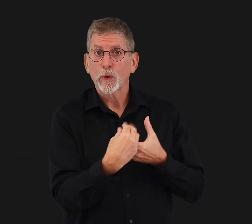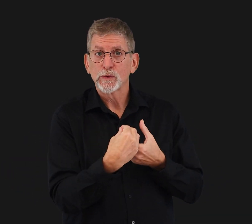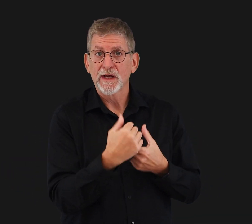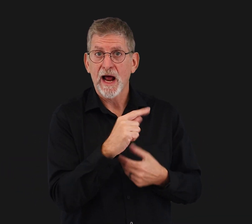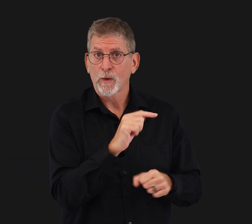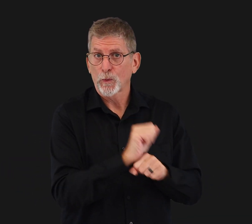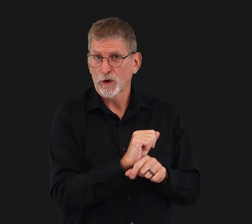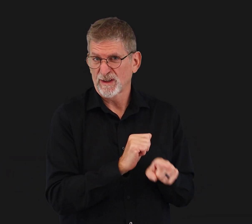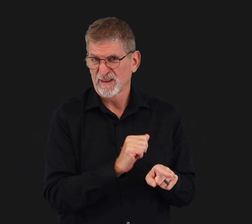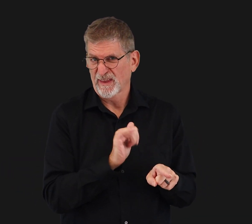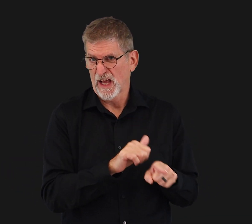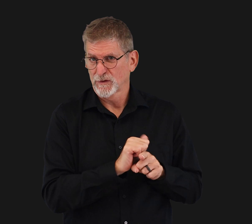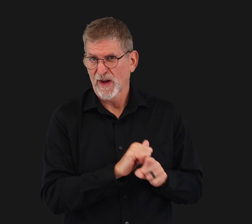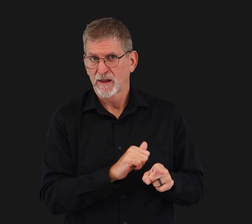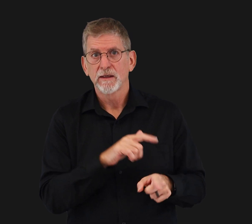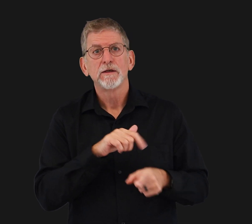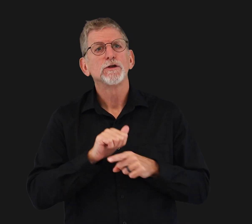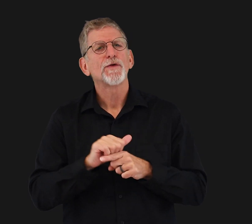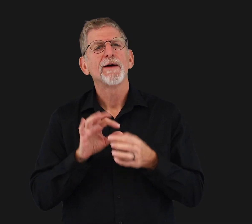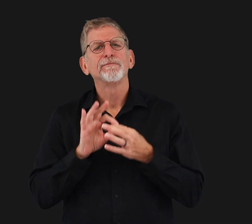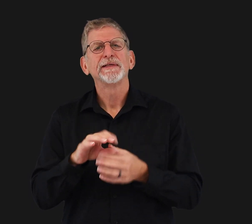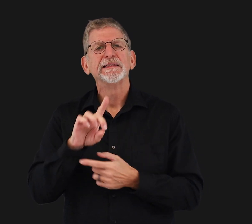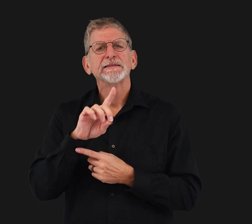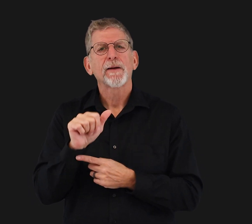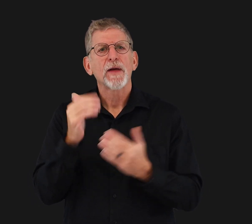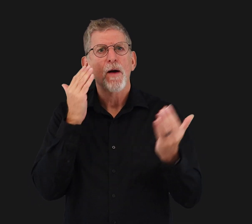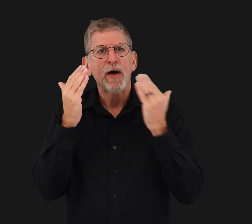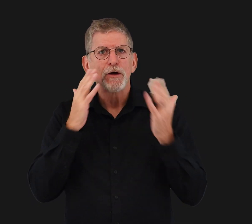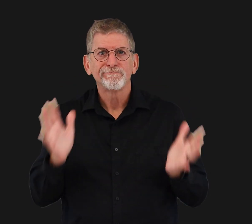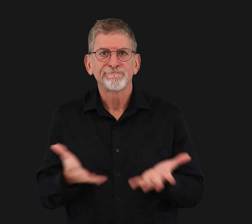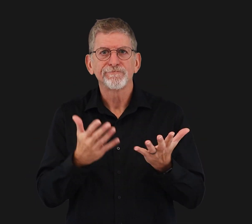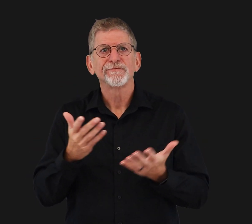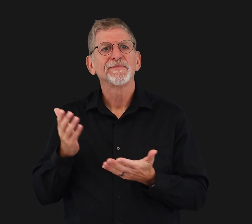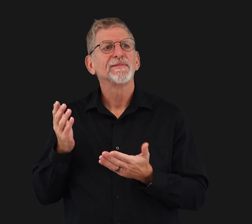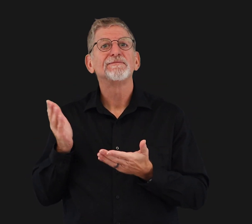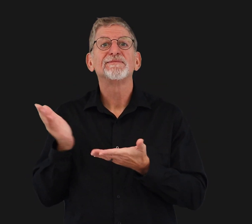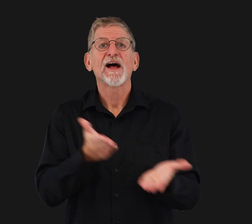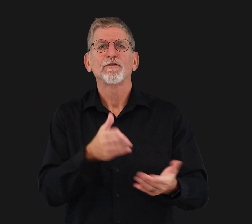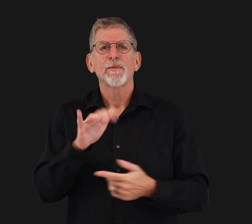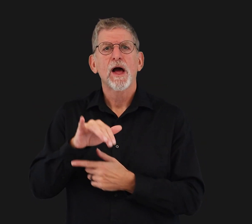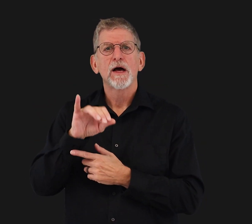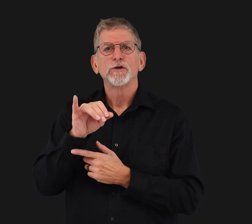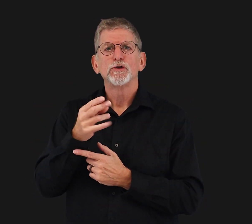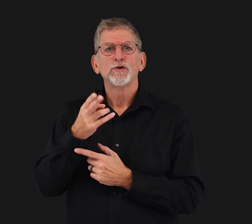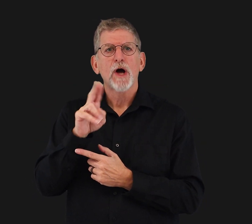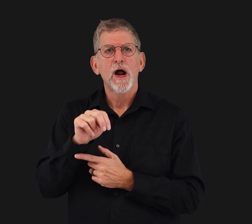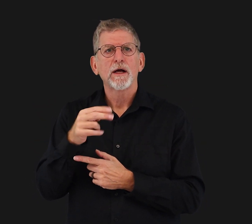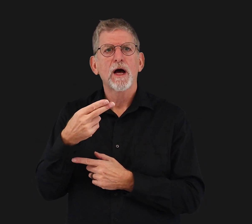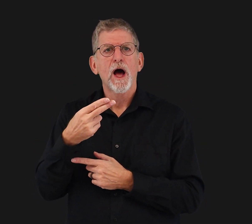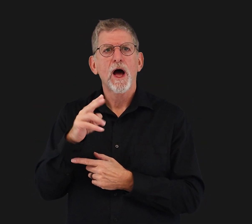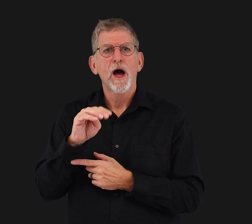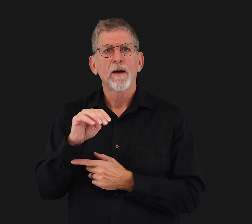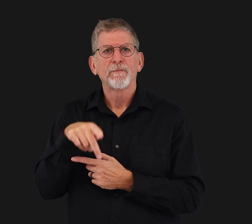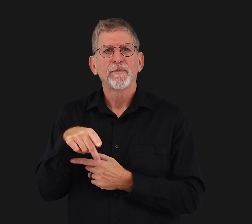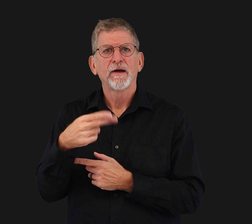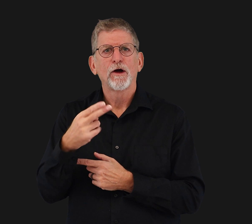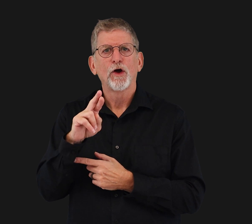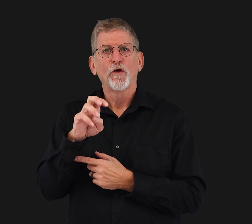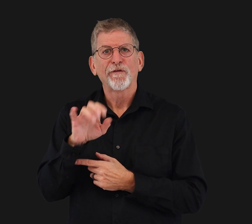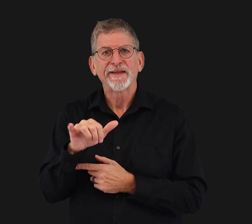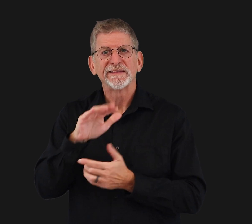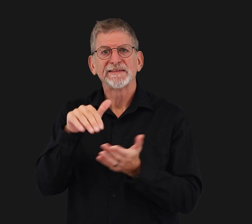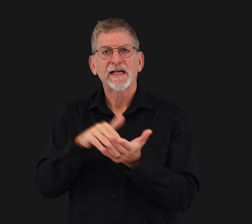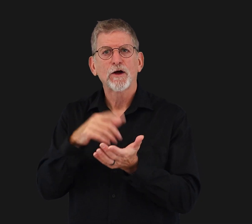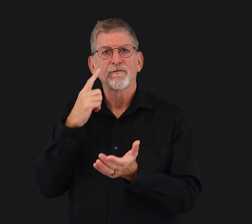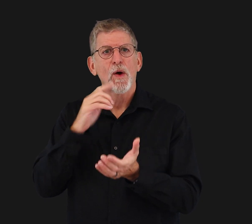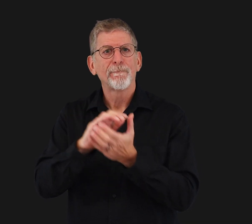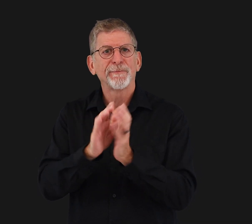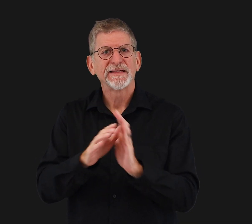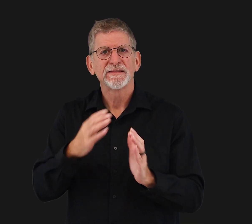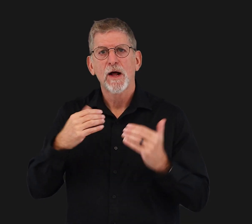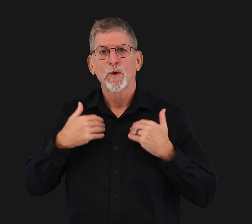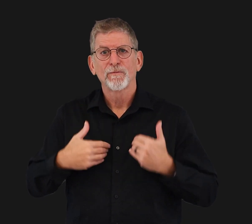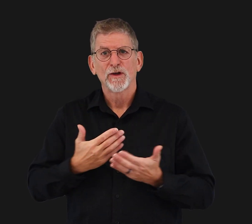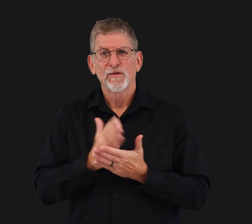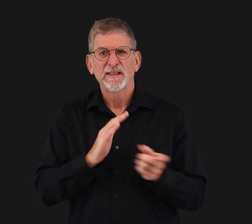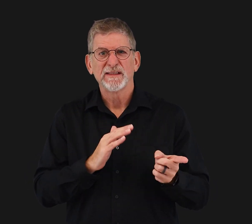◦ “Inclusion at work” – training on disability awareness delivered by the John Humphrey Centre for Peace and Human Rights,